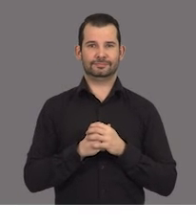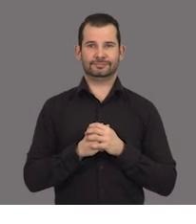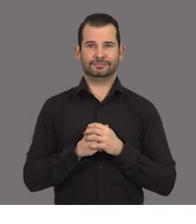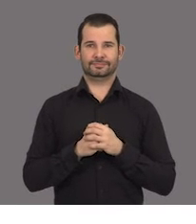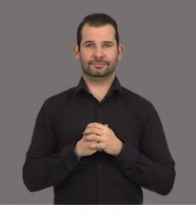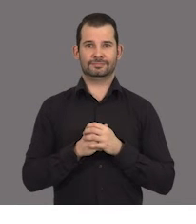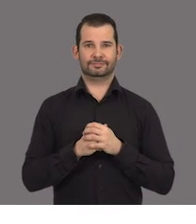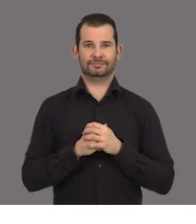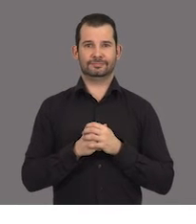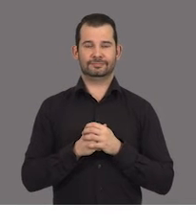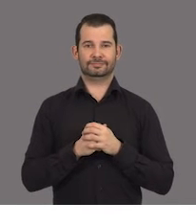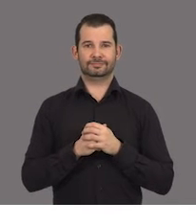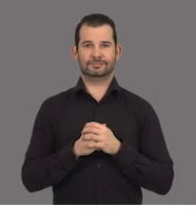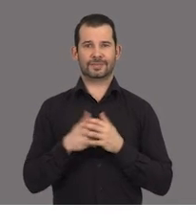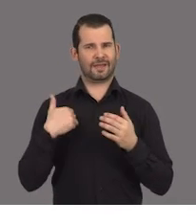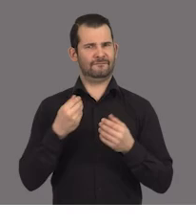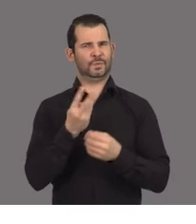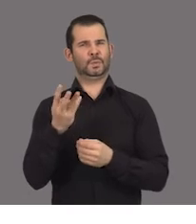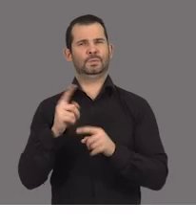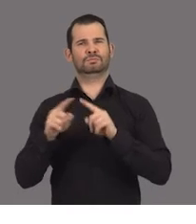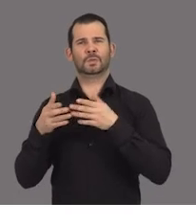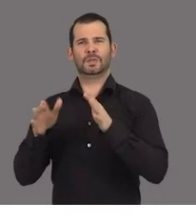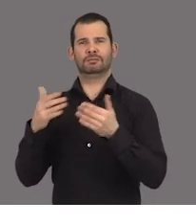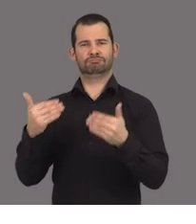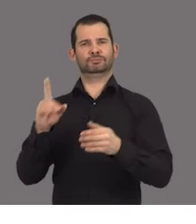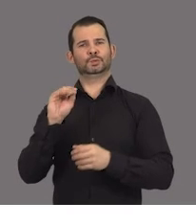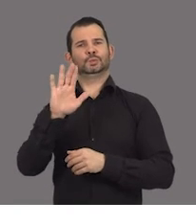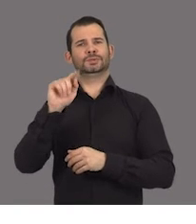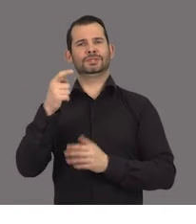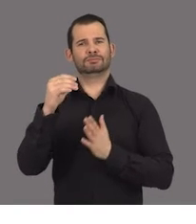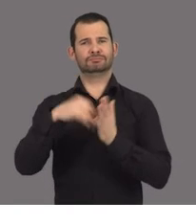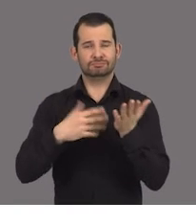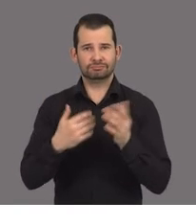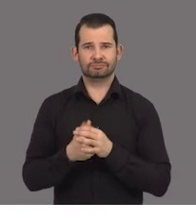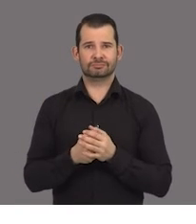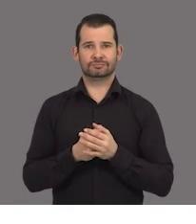There are a few ways to do your taxes: You can do your taxes online.